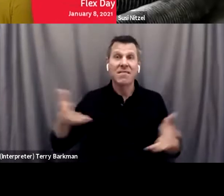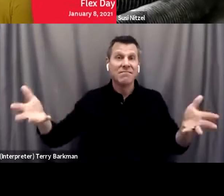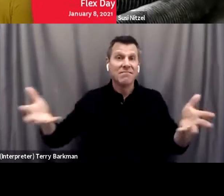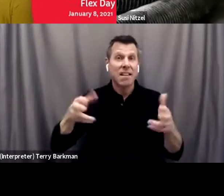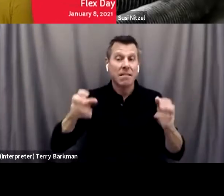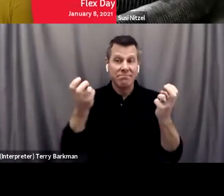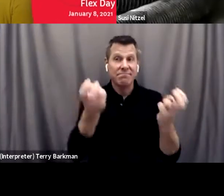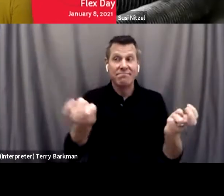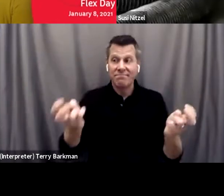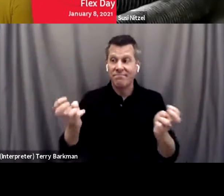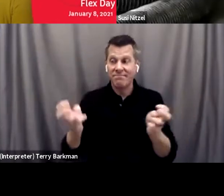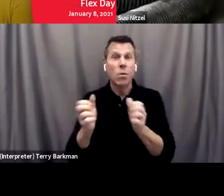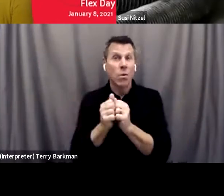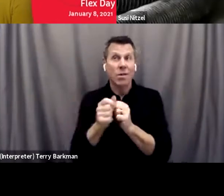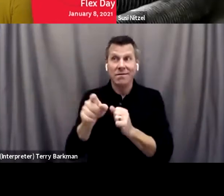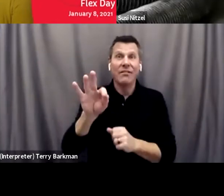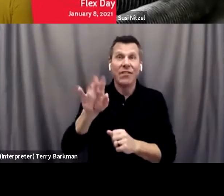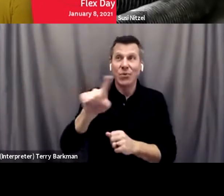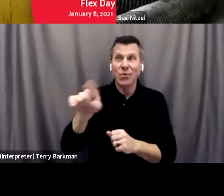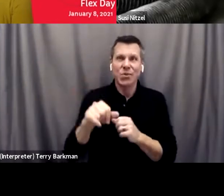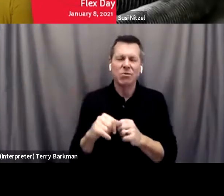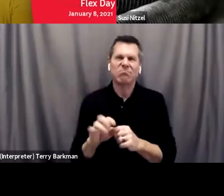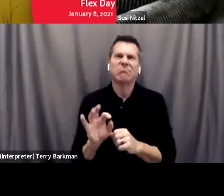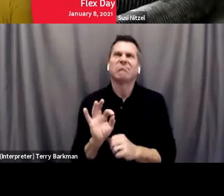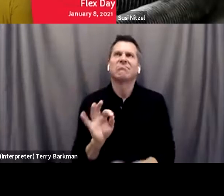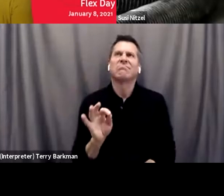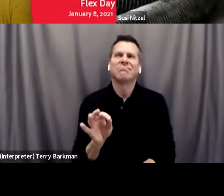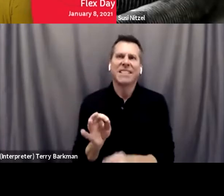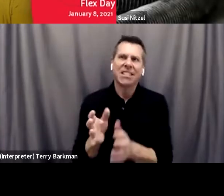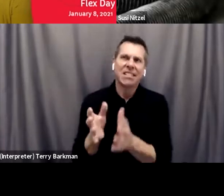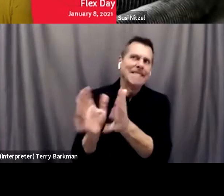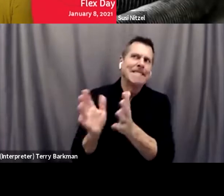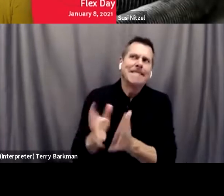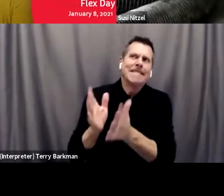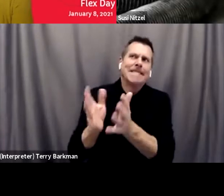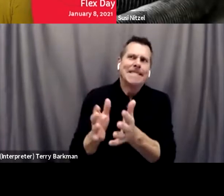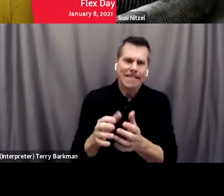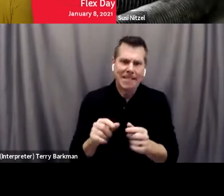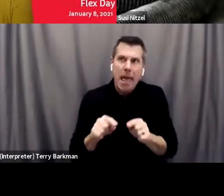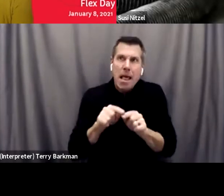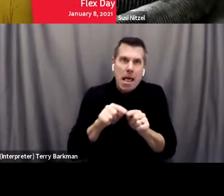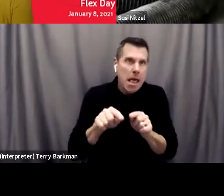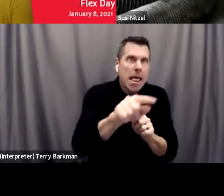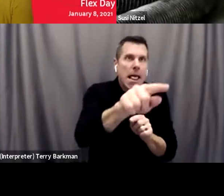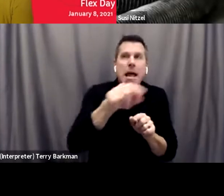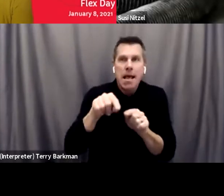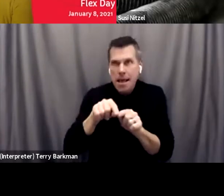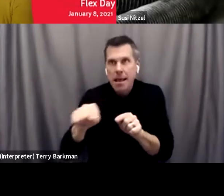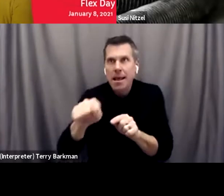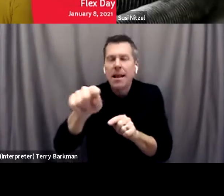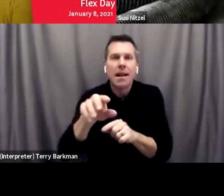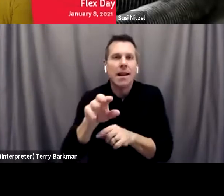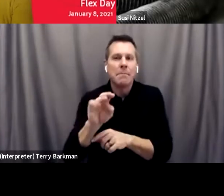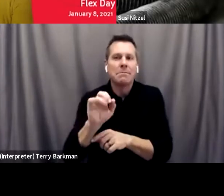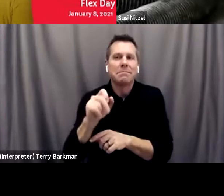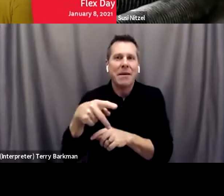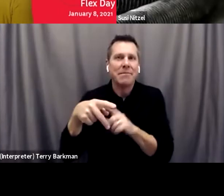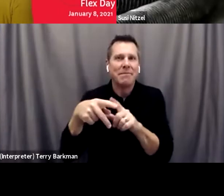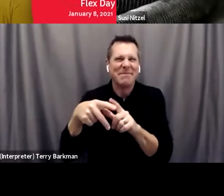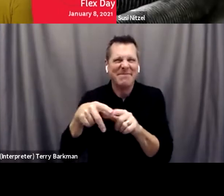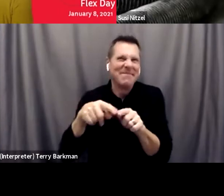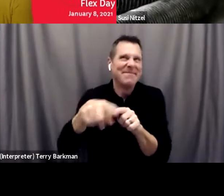throughs, and work together to talk through what those maps should look like. We had some great conversations about, you know, why this